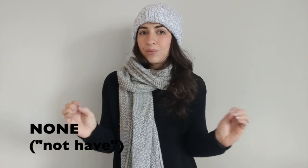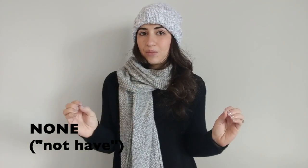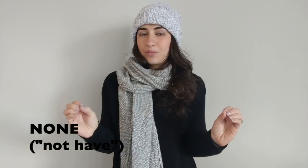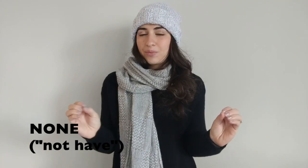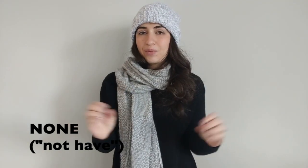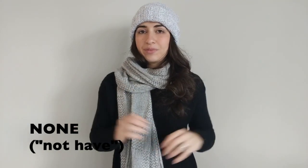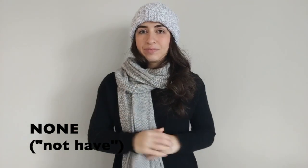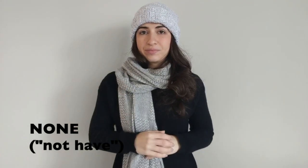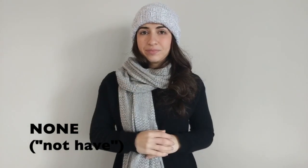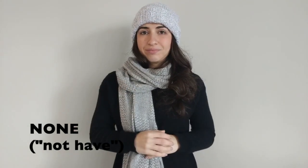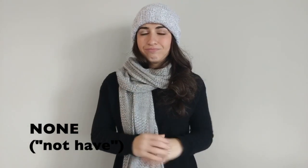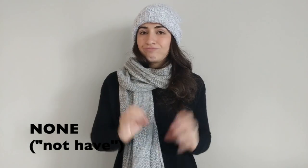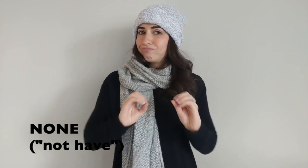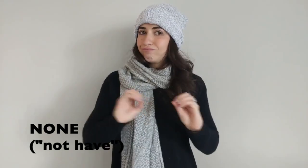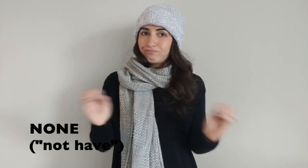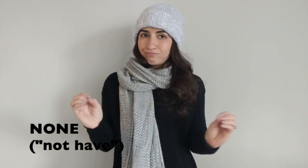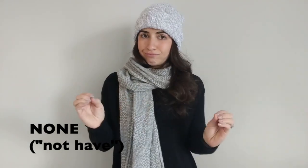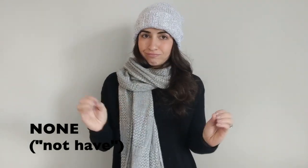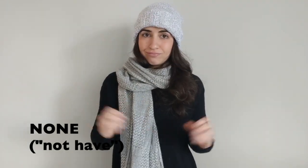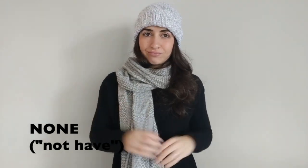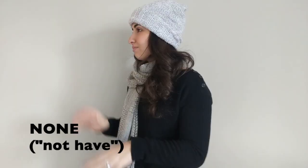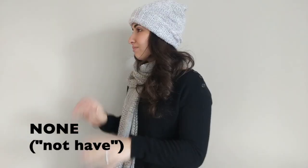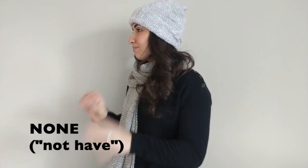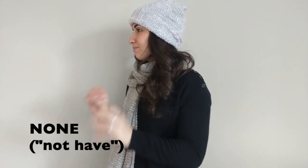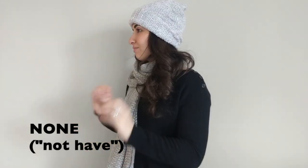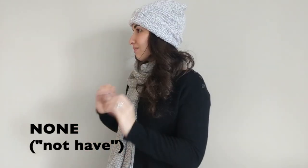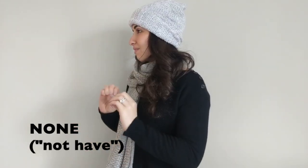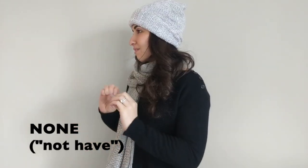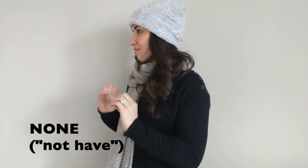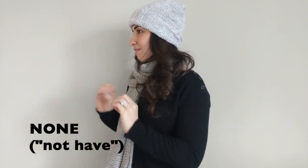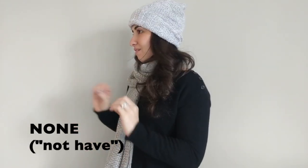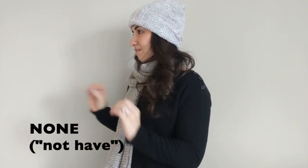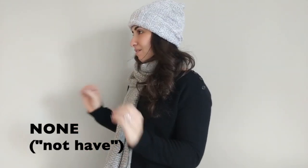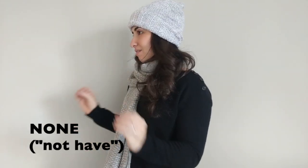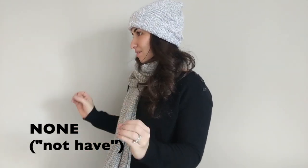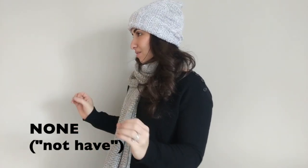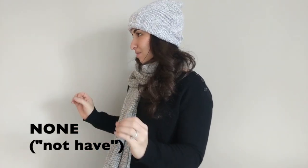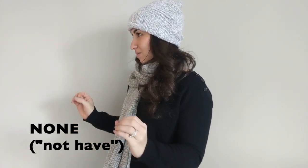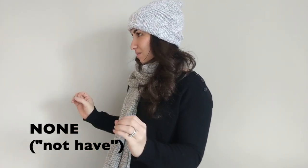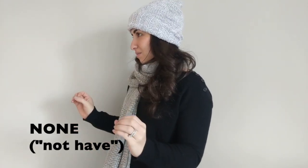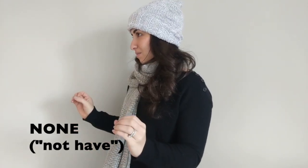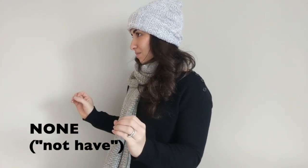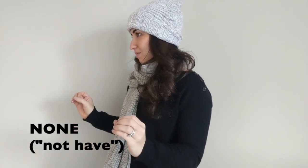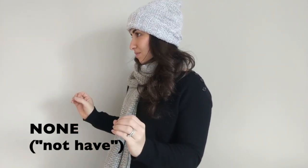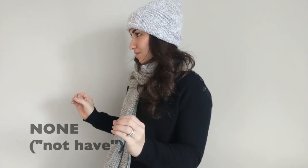So it's like an "O" -- NONE. Or "not have", "have none",